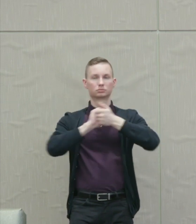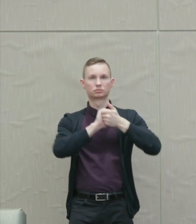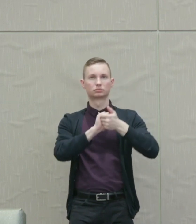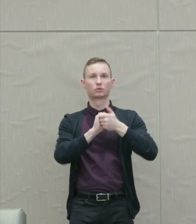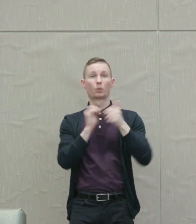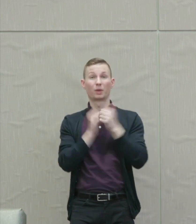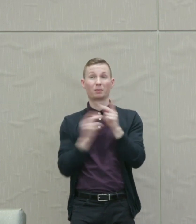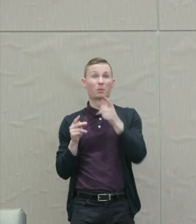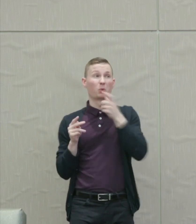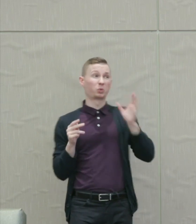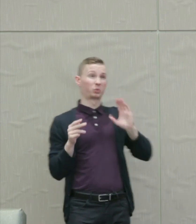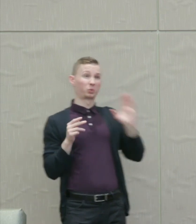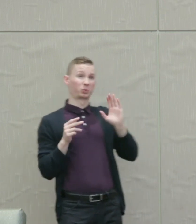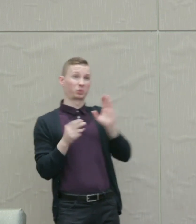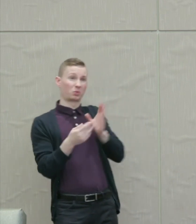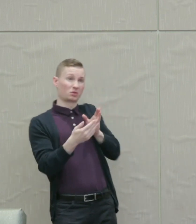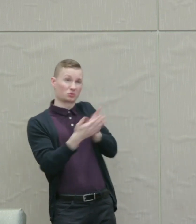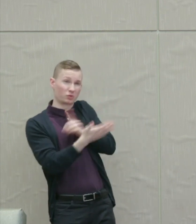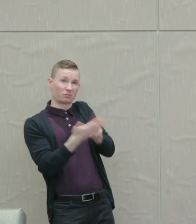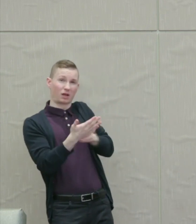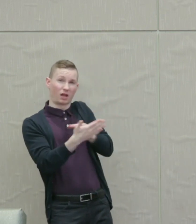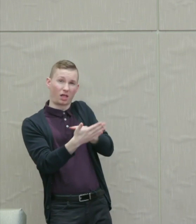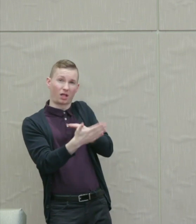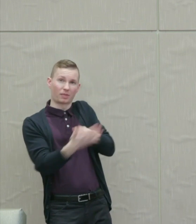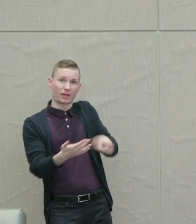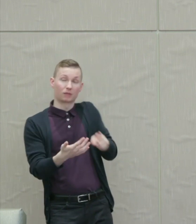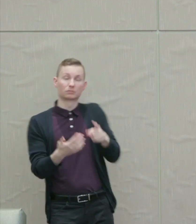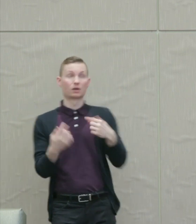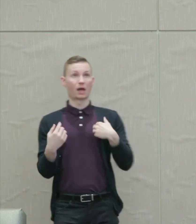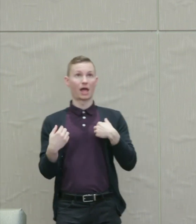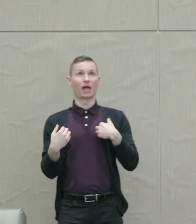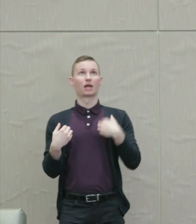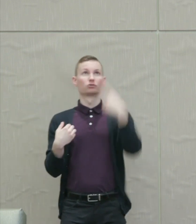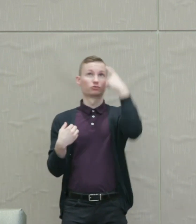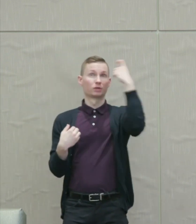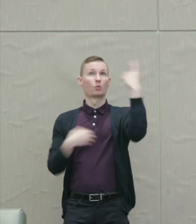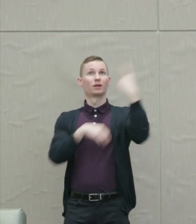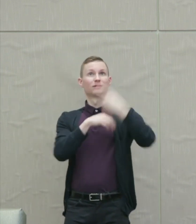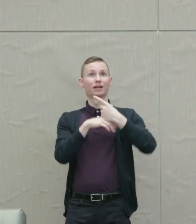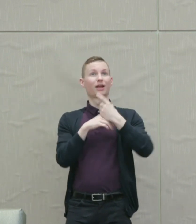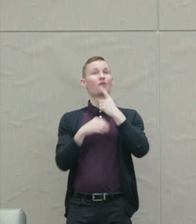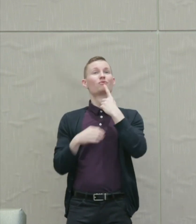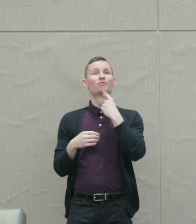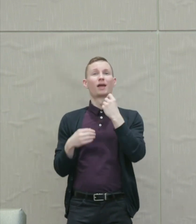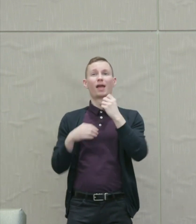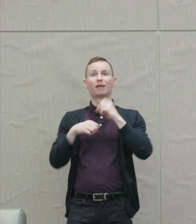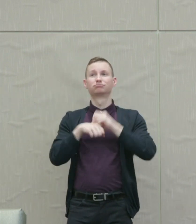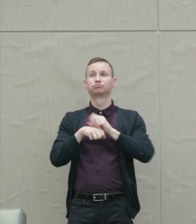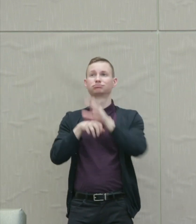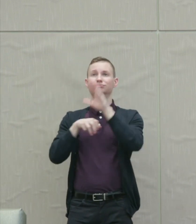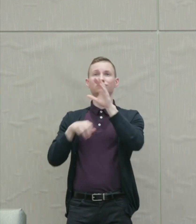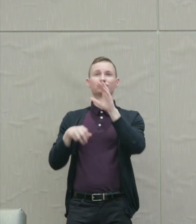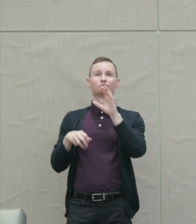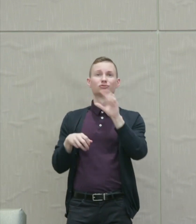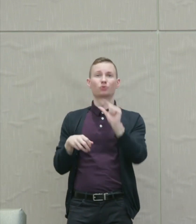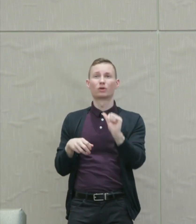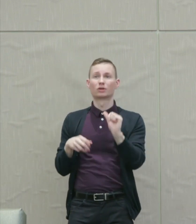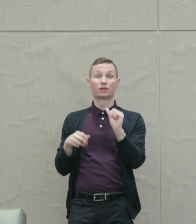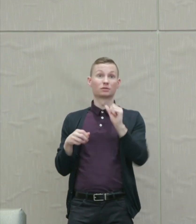I have a dream that one day on the red hills of Georgia, the sons of former slaves and